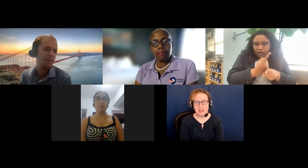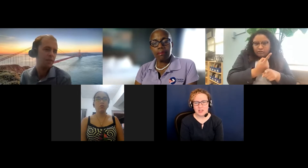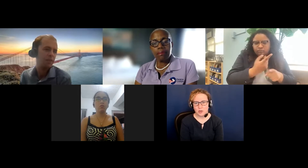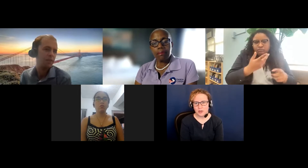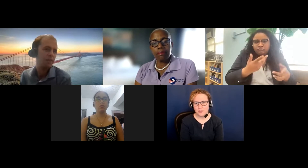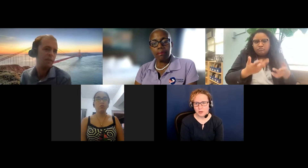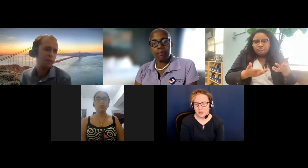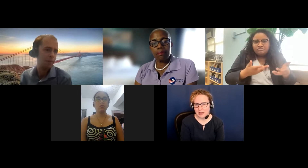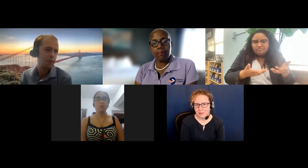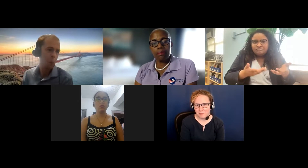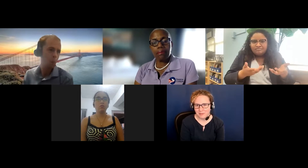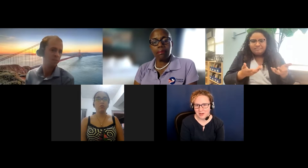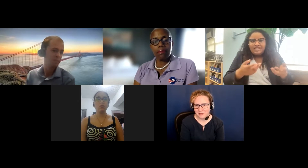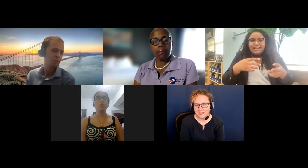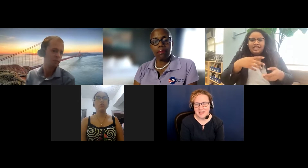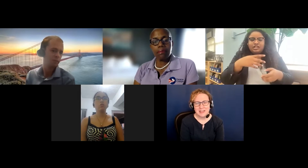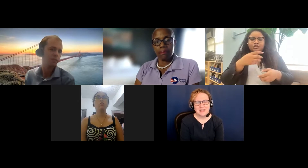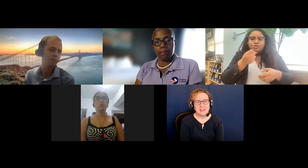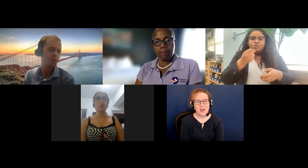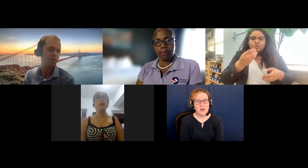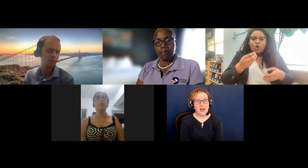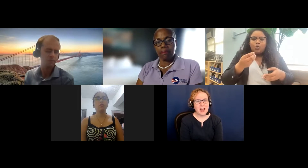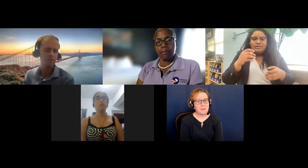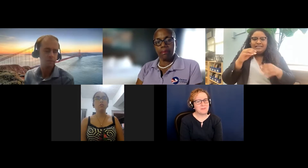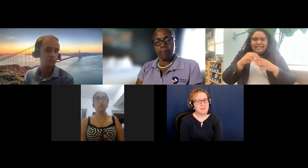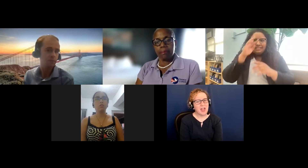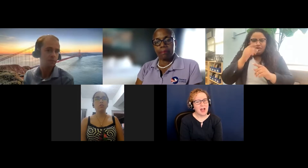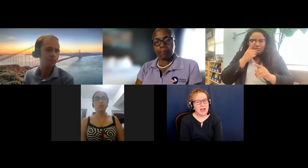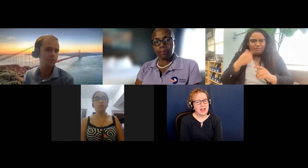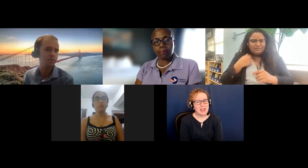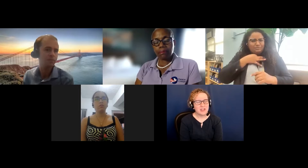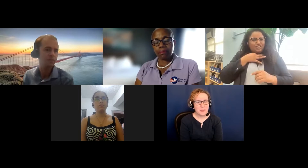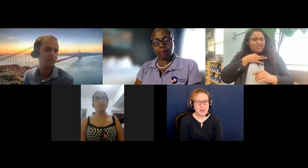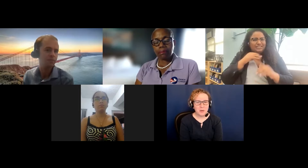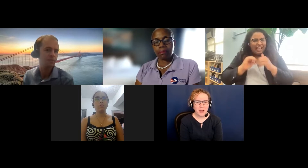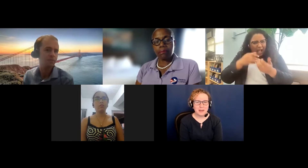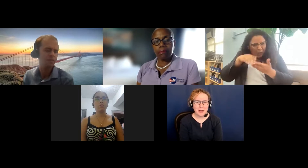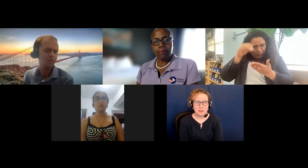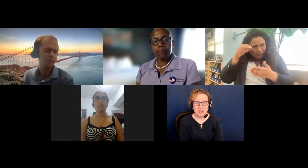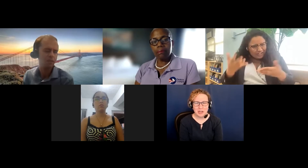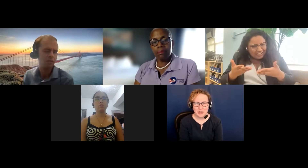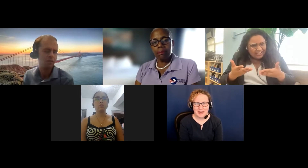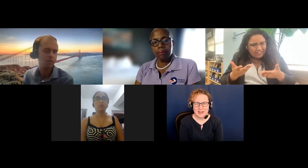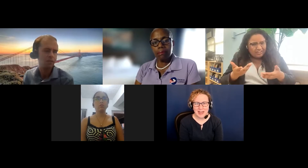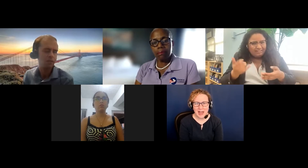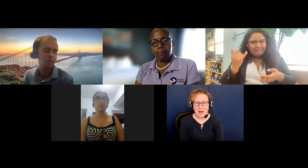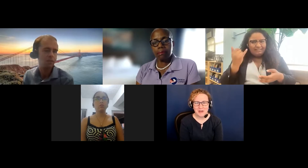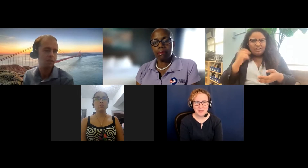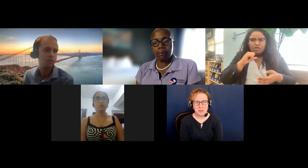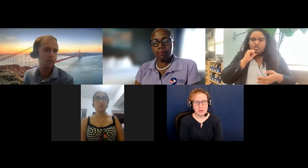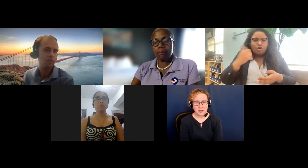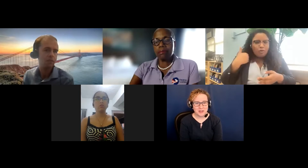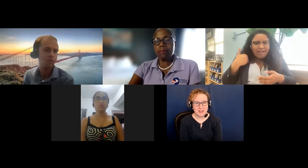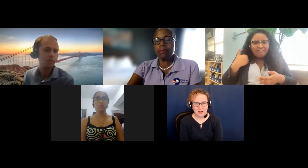a tool for learning. In the Dominican Republic, I was really curious how people learned there.